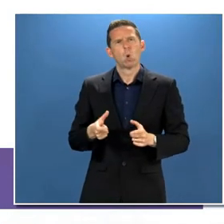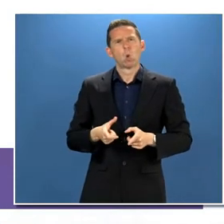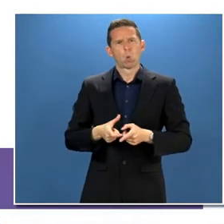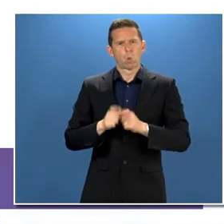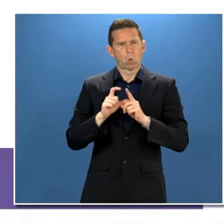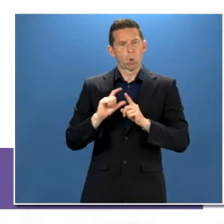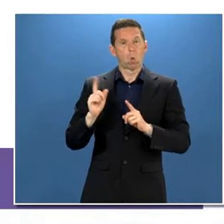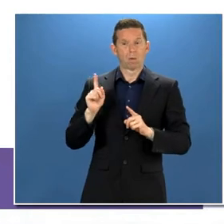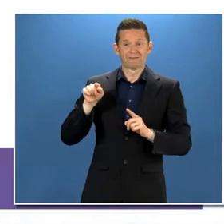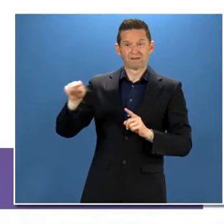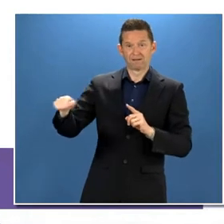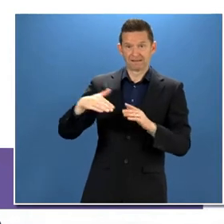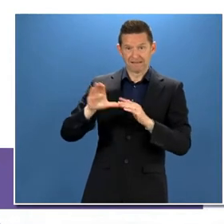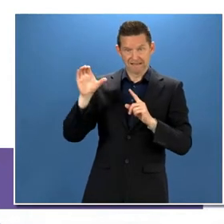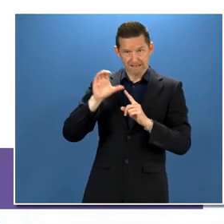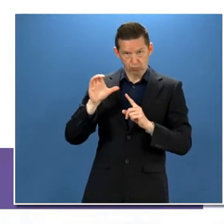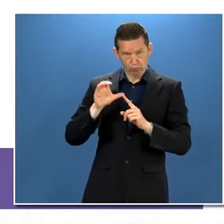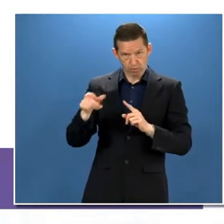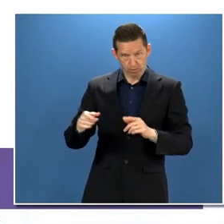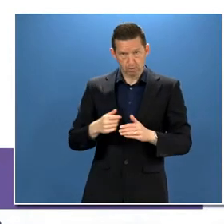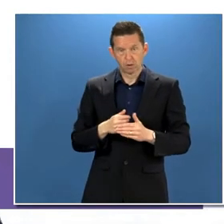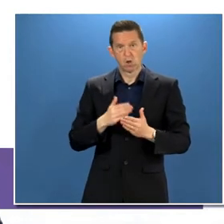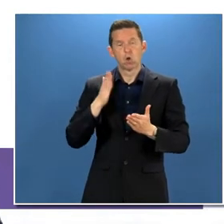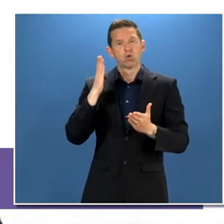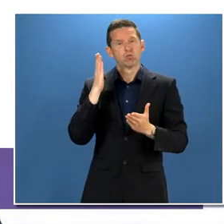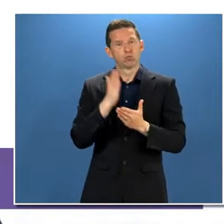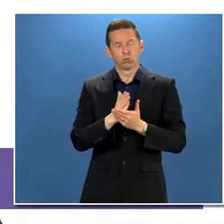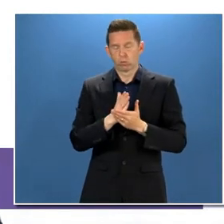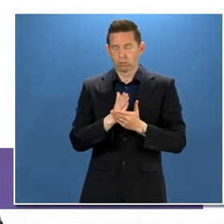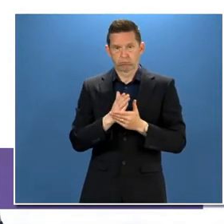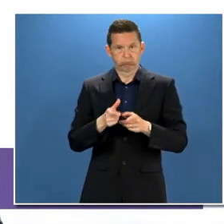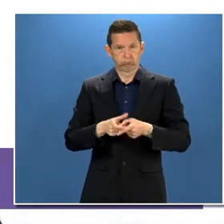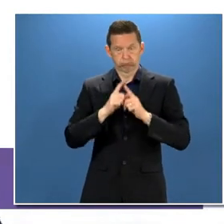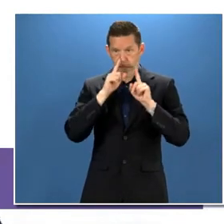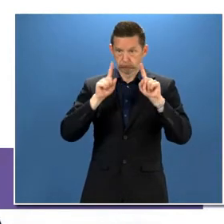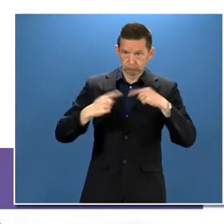was there was an absolute inability to find accessible housing.